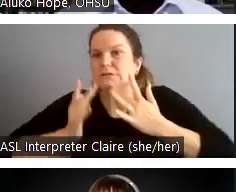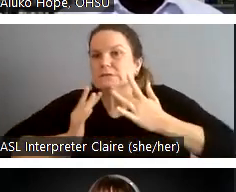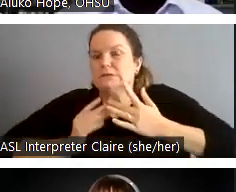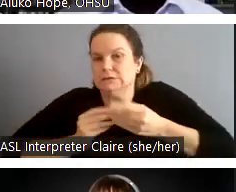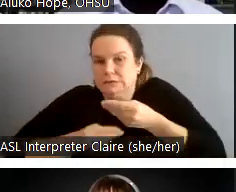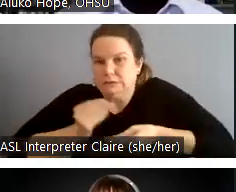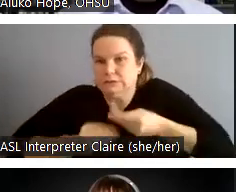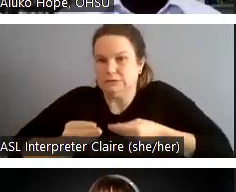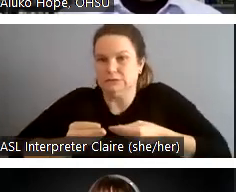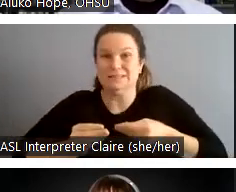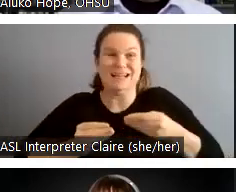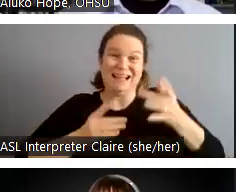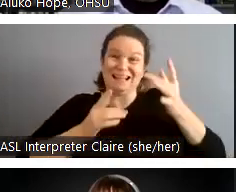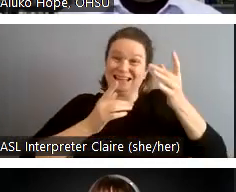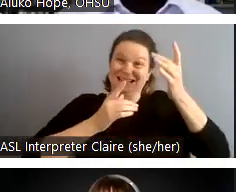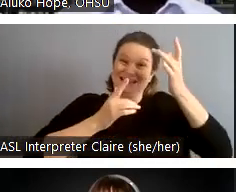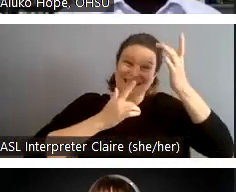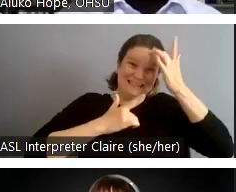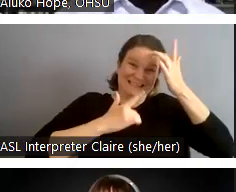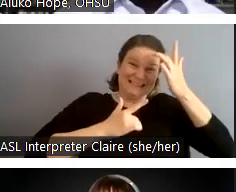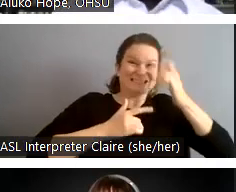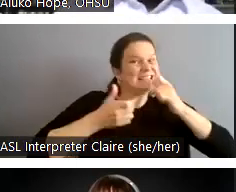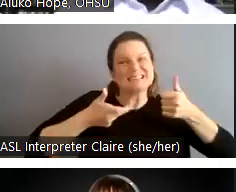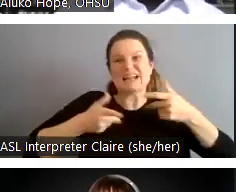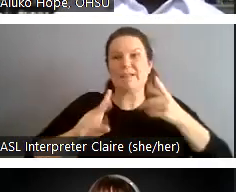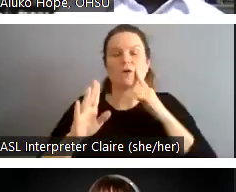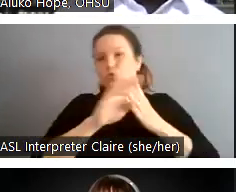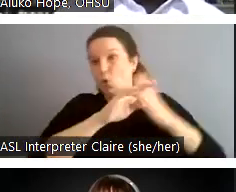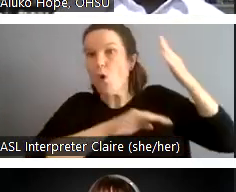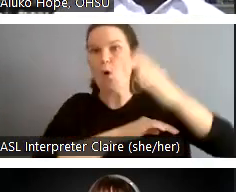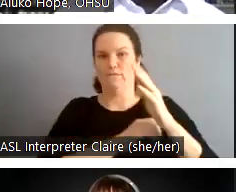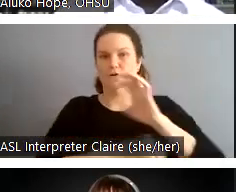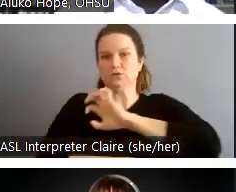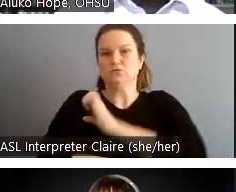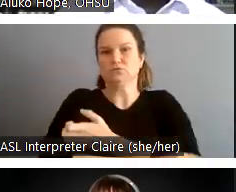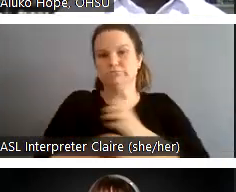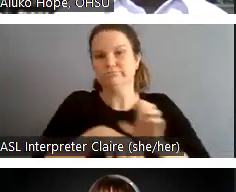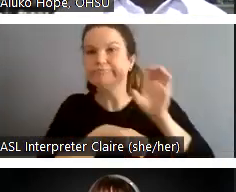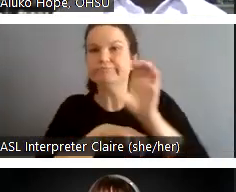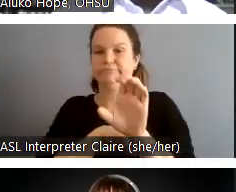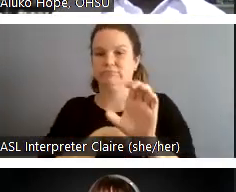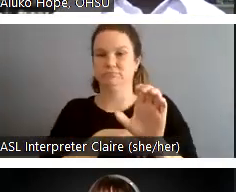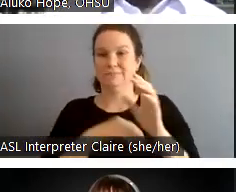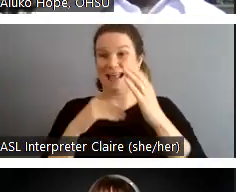going to allow you to live in energy debt, right? If you spend too much of that energy above, above your energy ceiling,